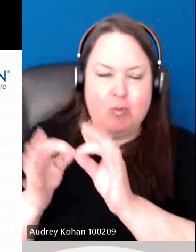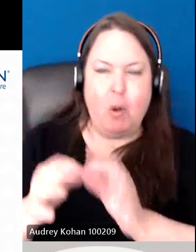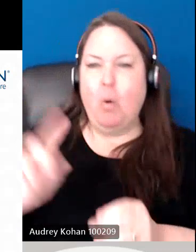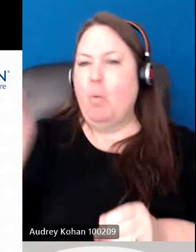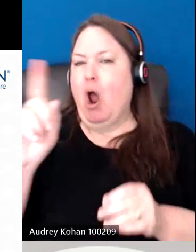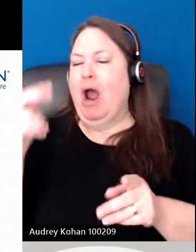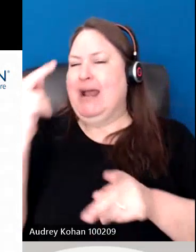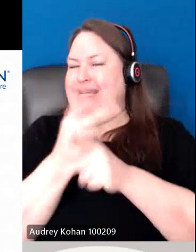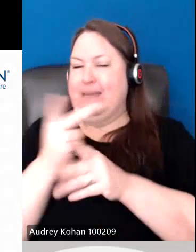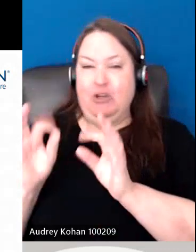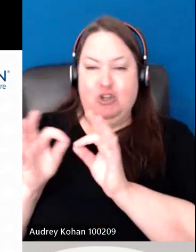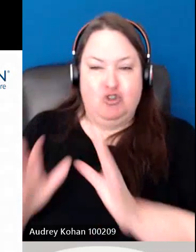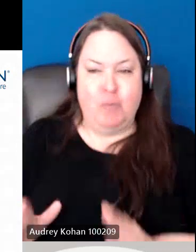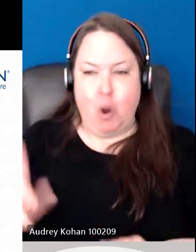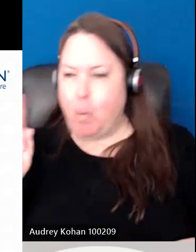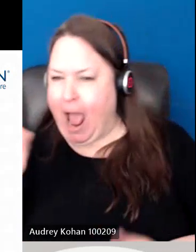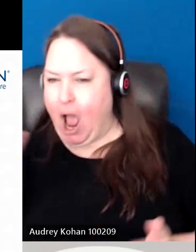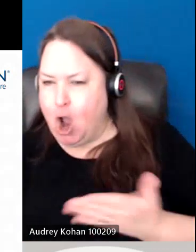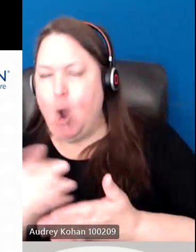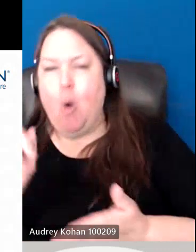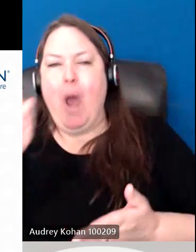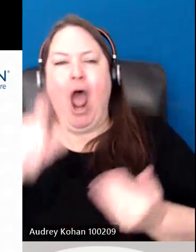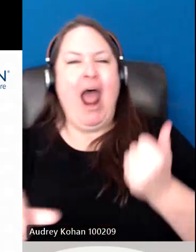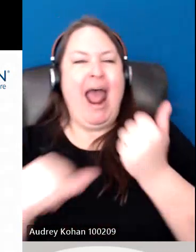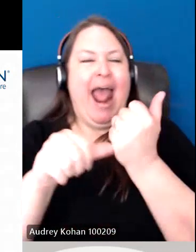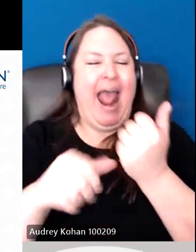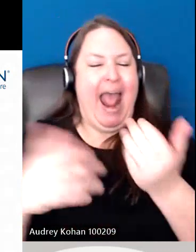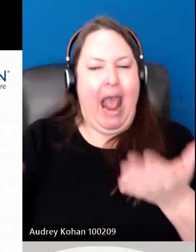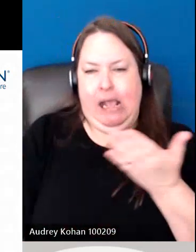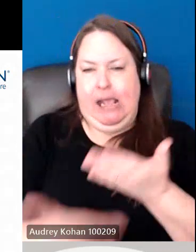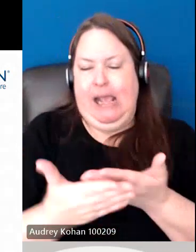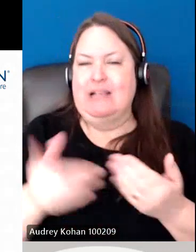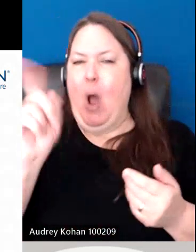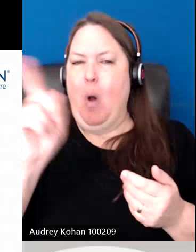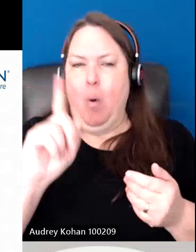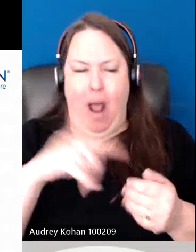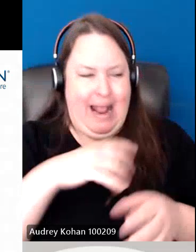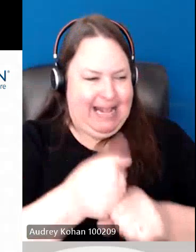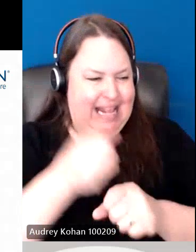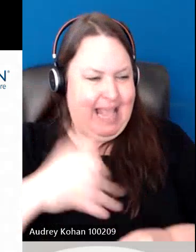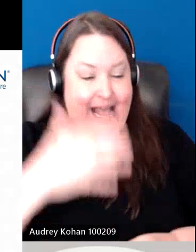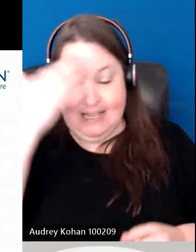transtions where are the auxiliary AIDS and how can I access those because they may be different